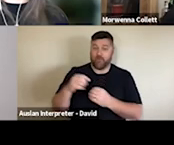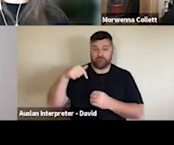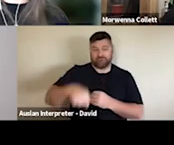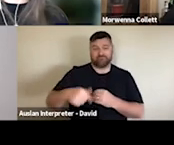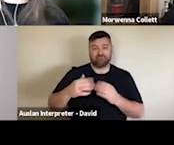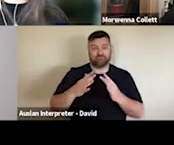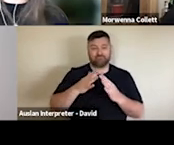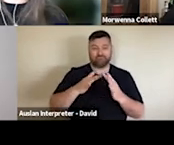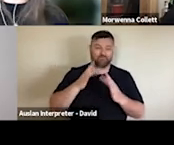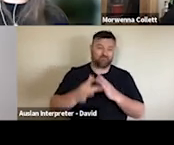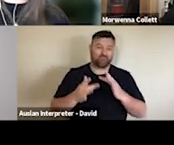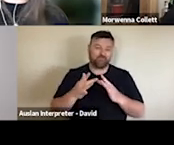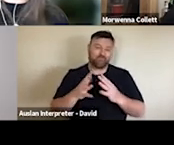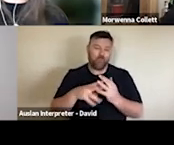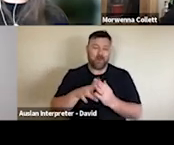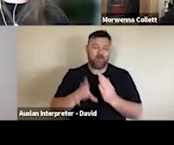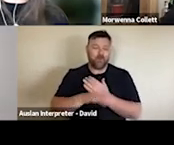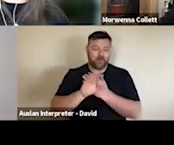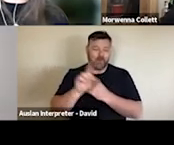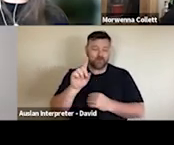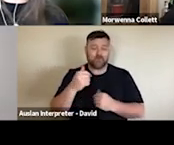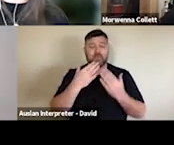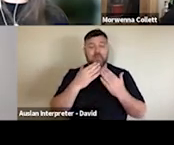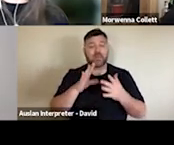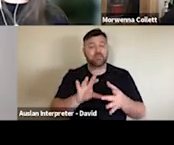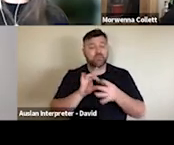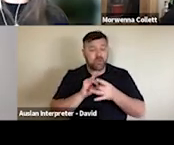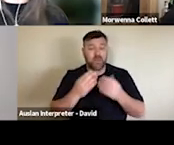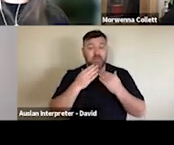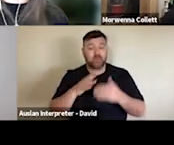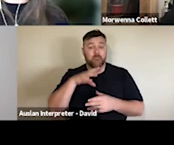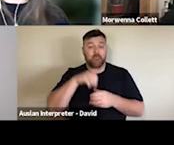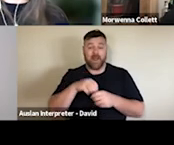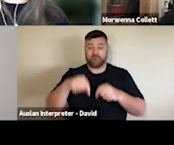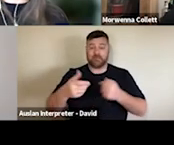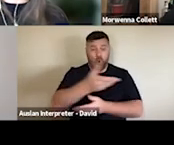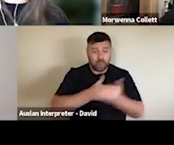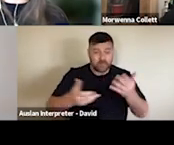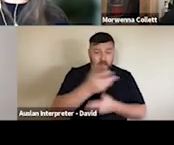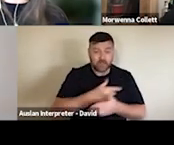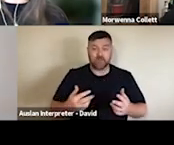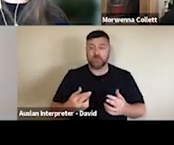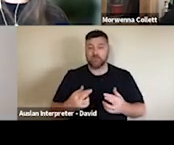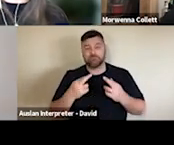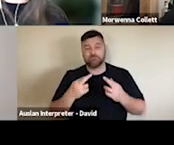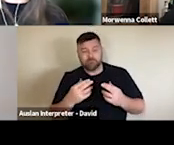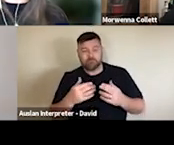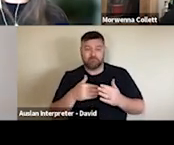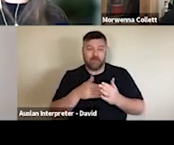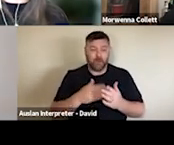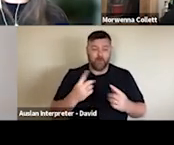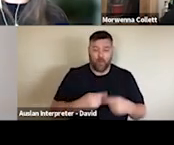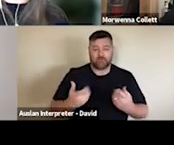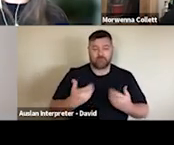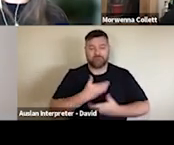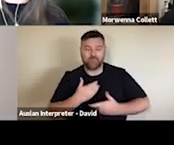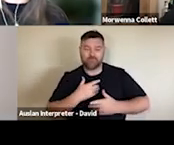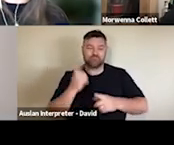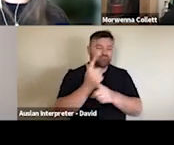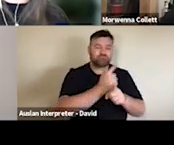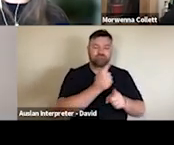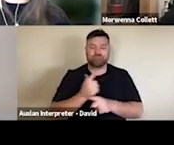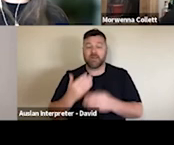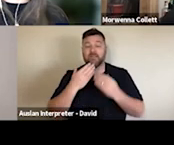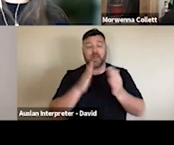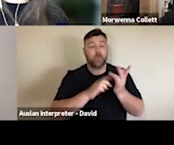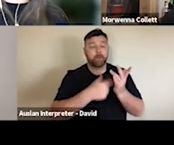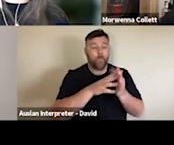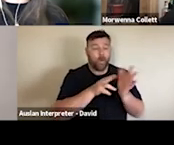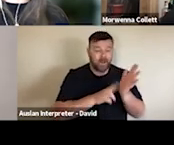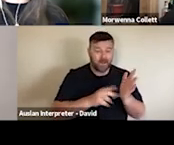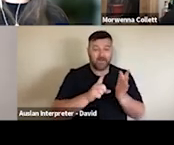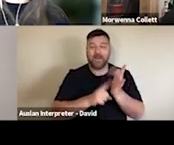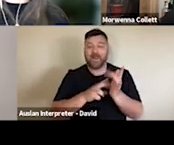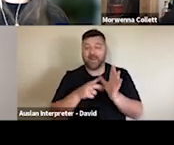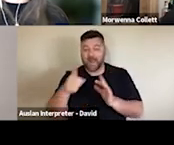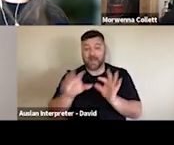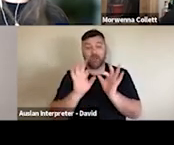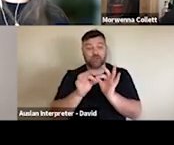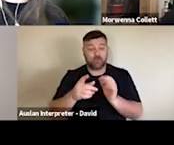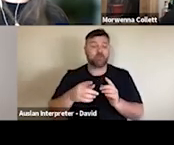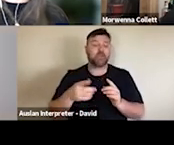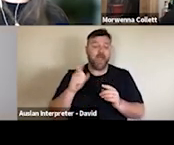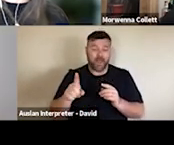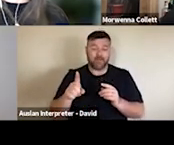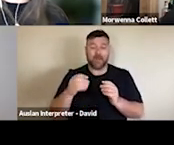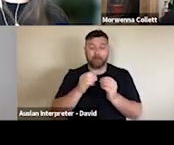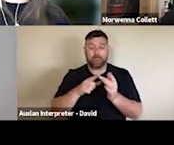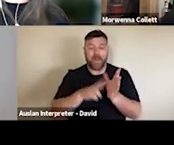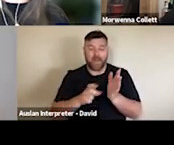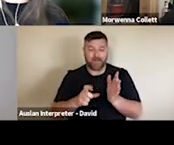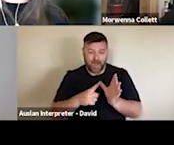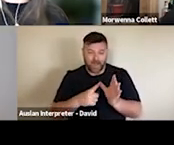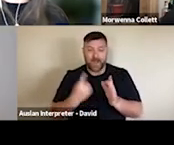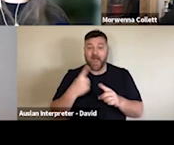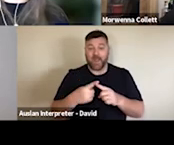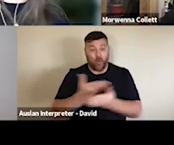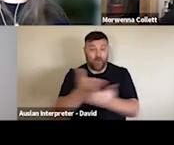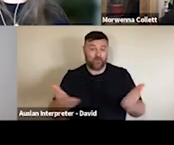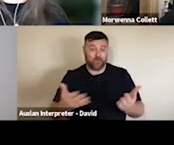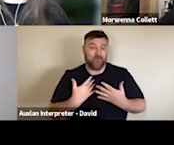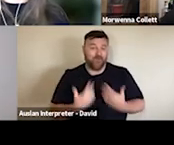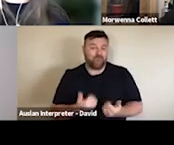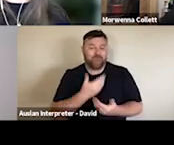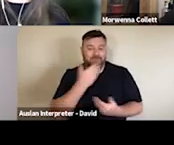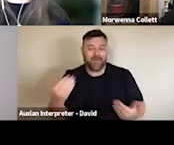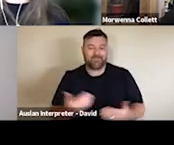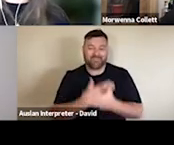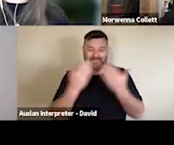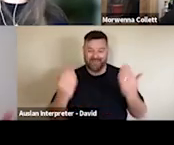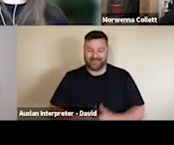All right, have a good day.